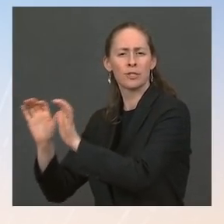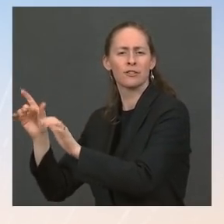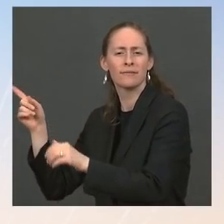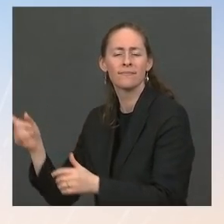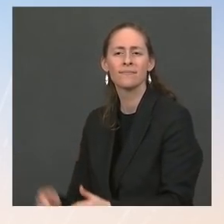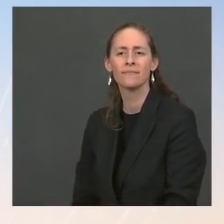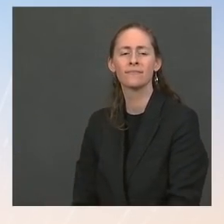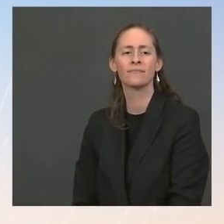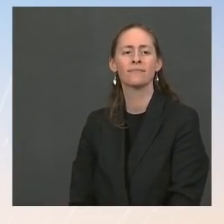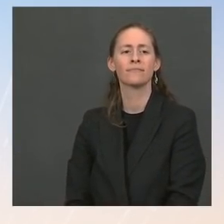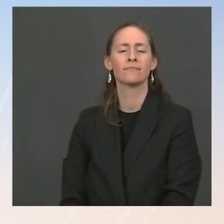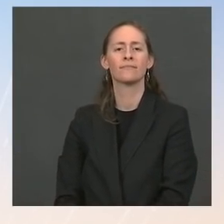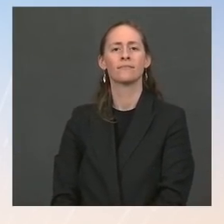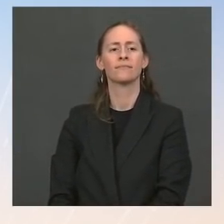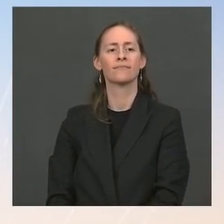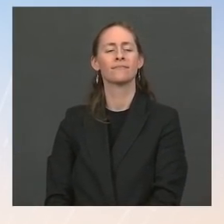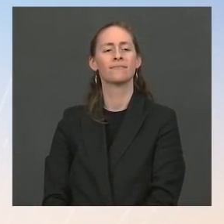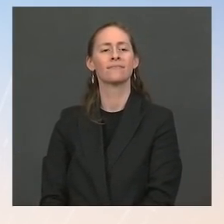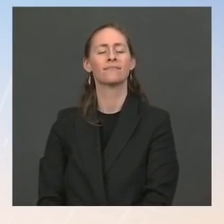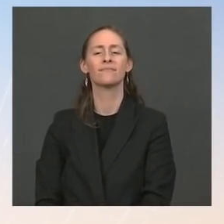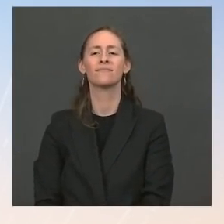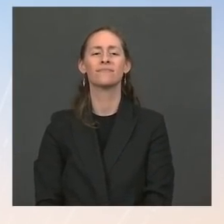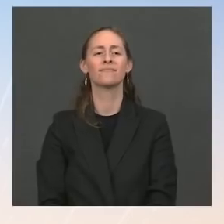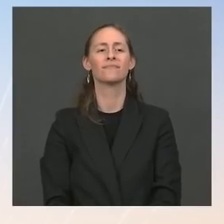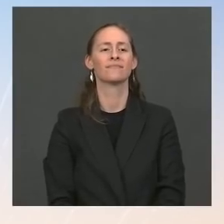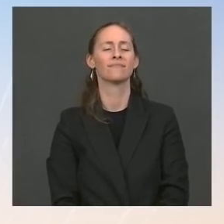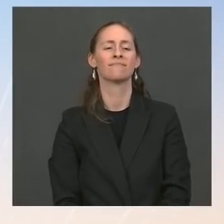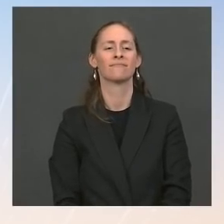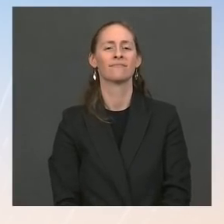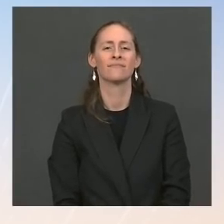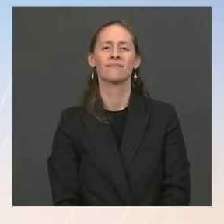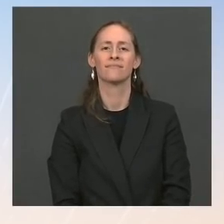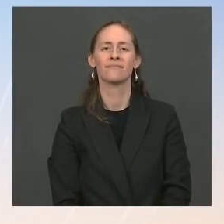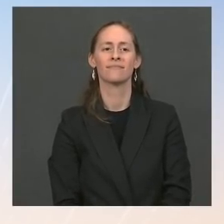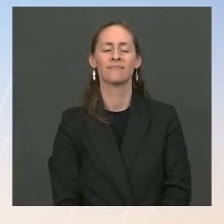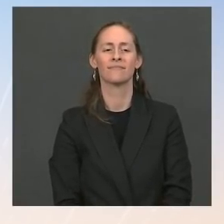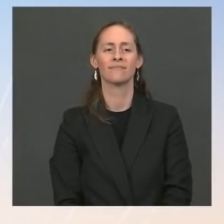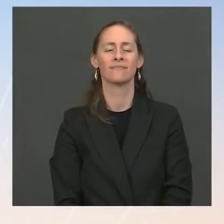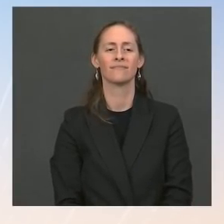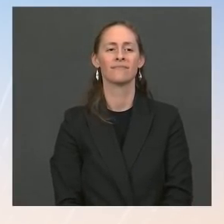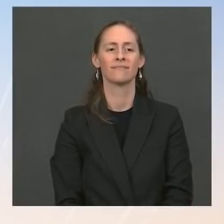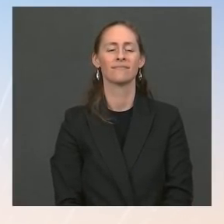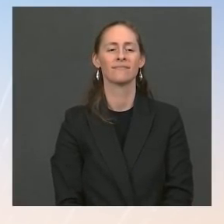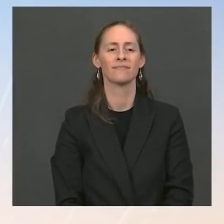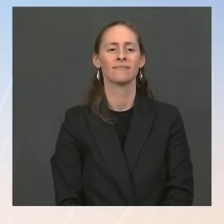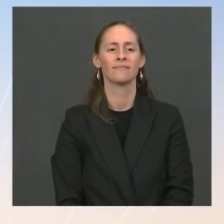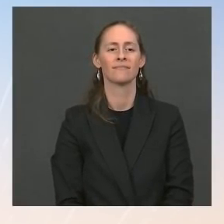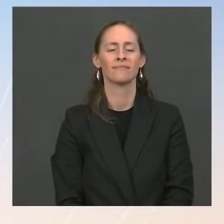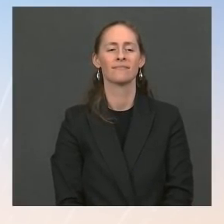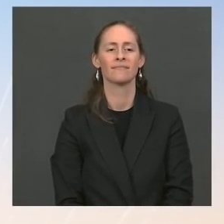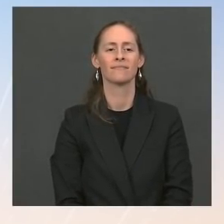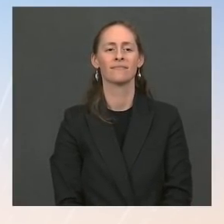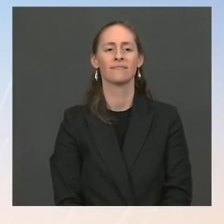that there hasn't been a big, historic, impactful, bipartisan bill signing at the White House in some time.